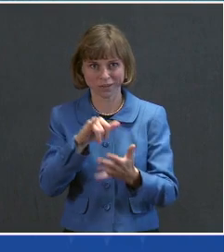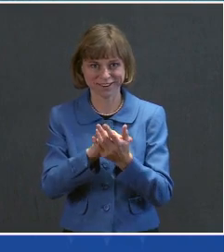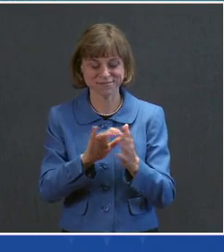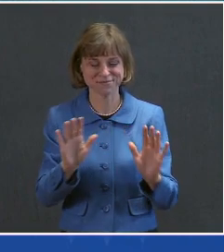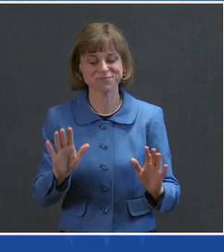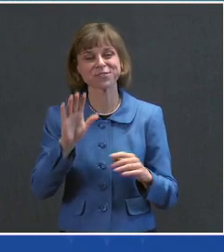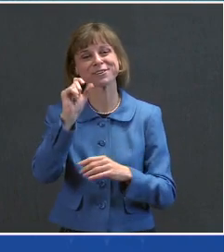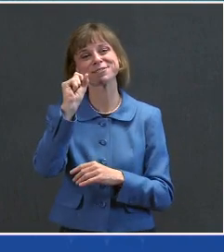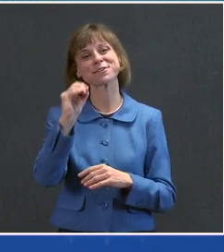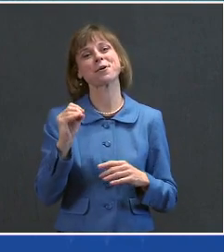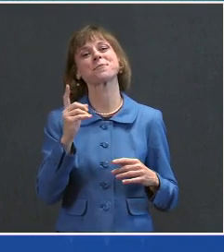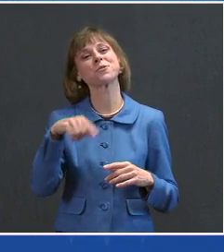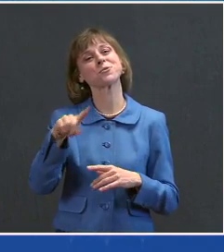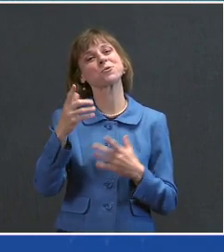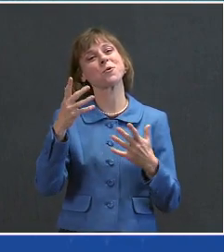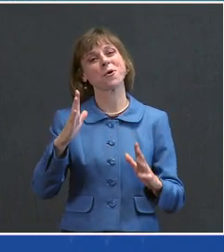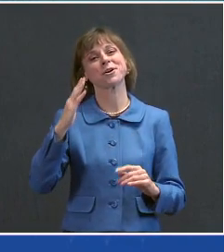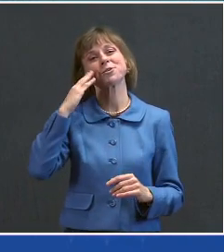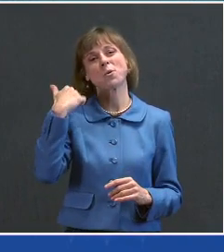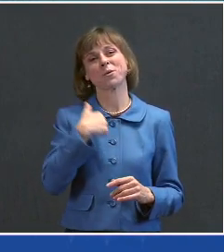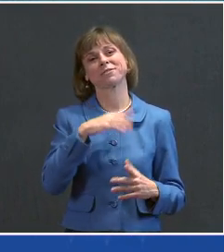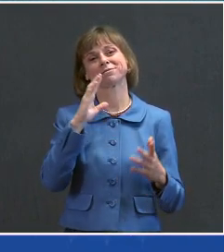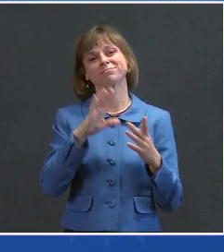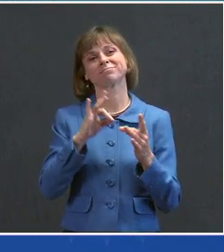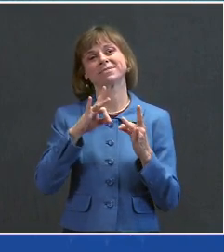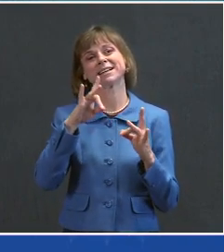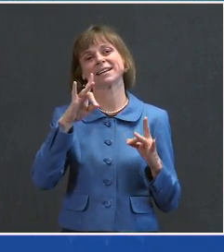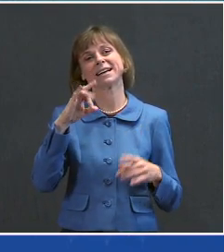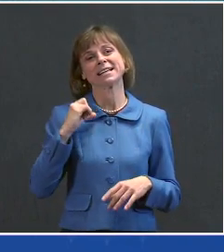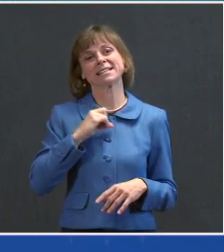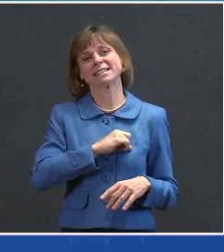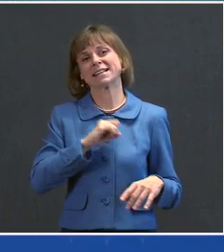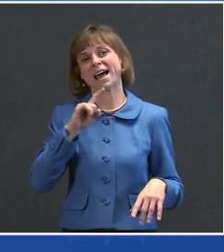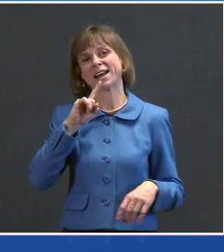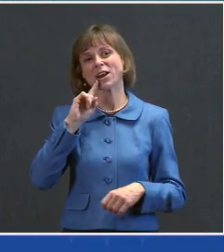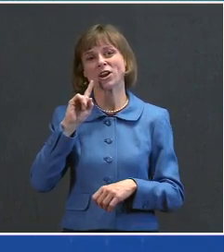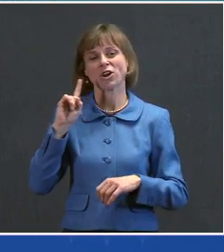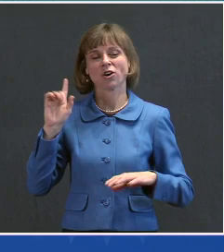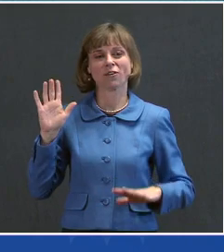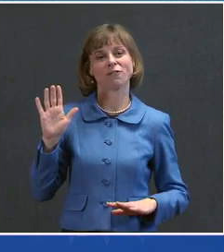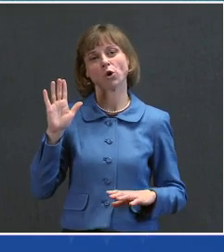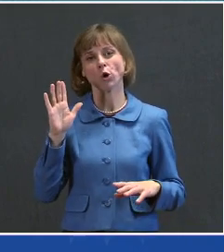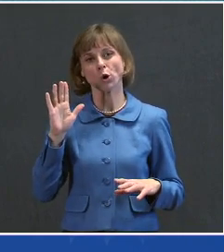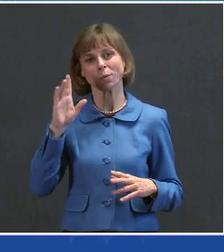So, as you all know and we've talked about, the Senate confirmed the President's Secretary of Education, Miguel Cardona, a fellow Nutmegger --